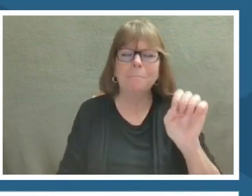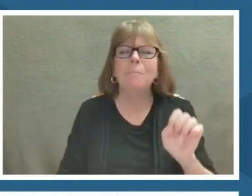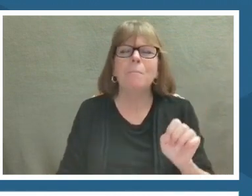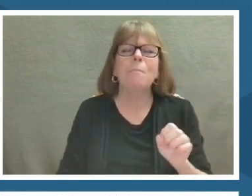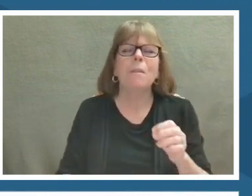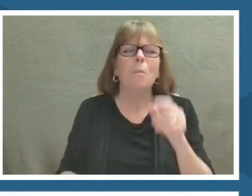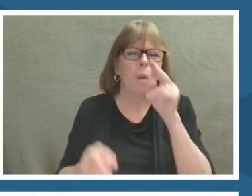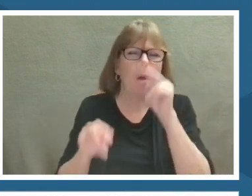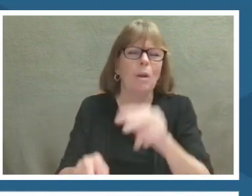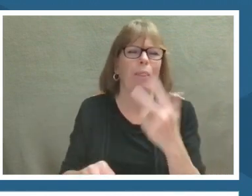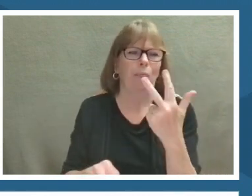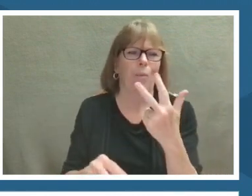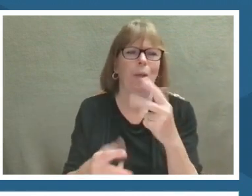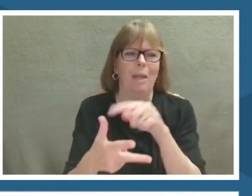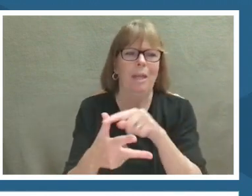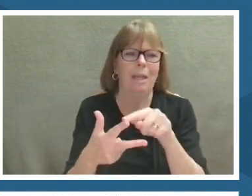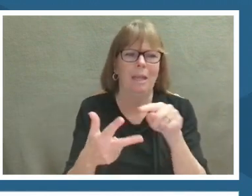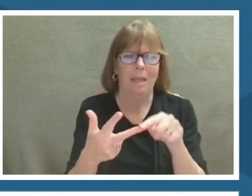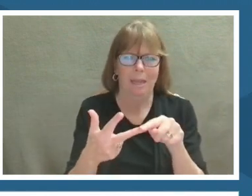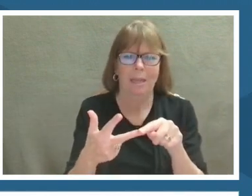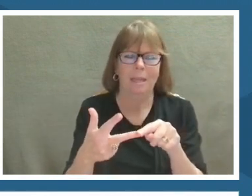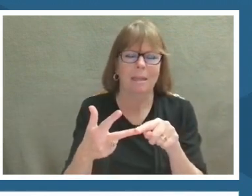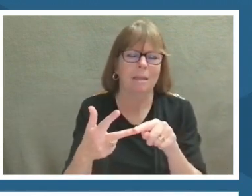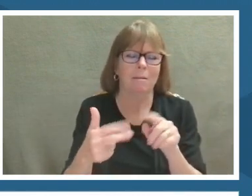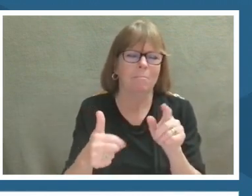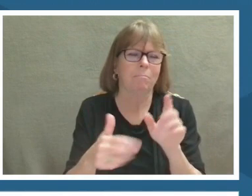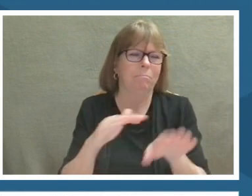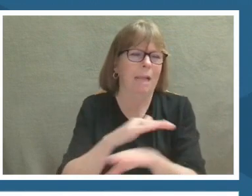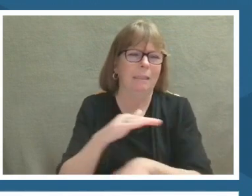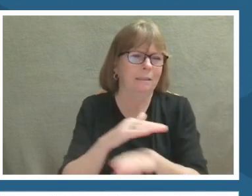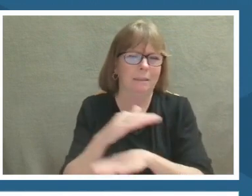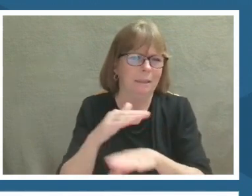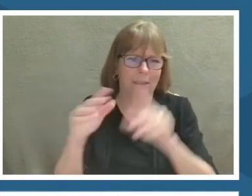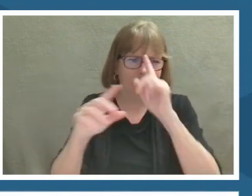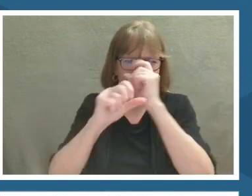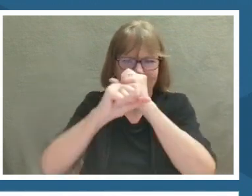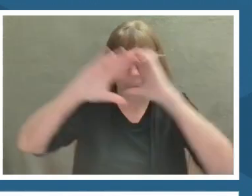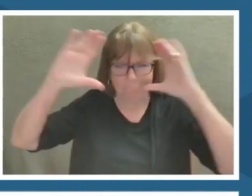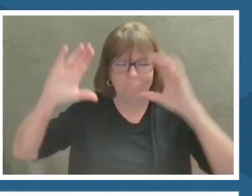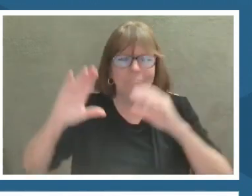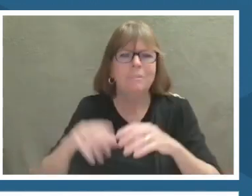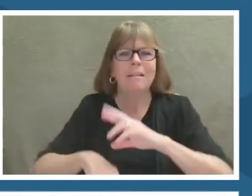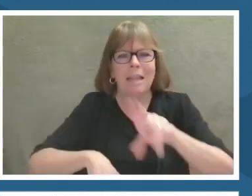that actually came from the national science foundation when they were